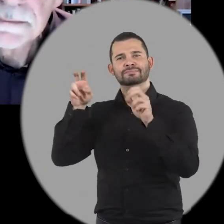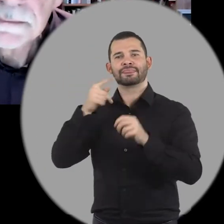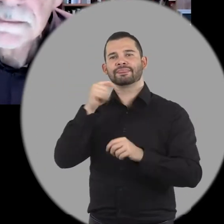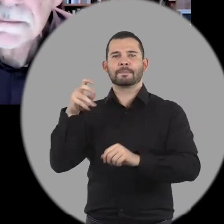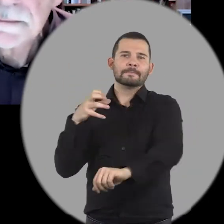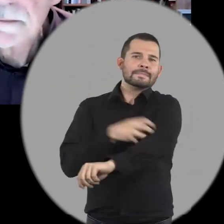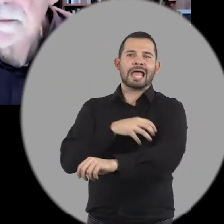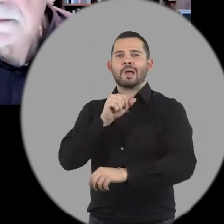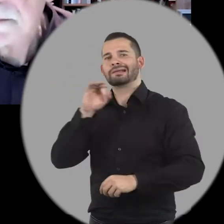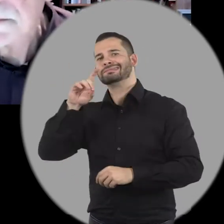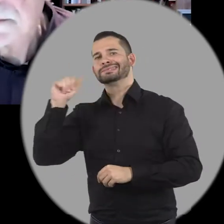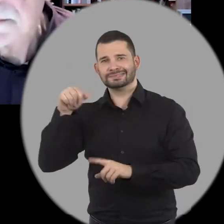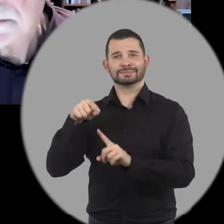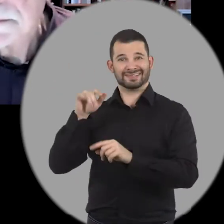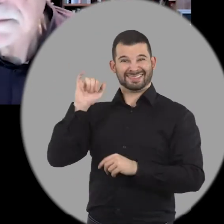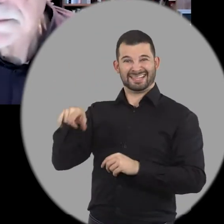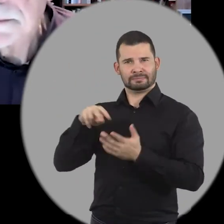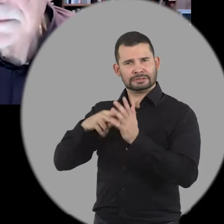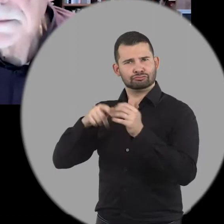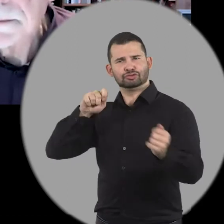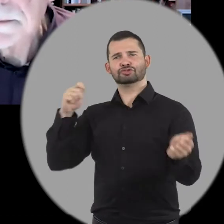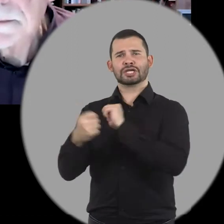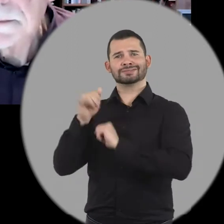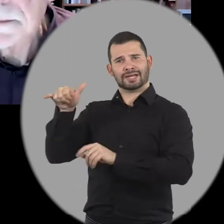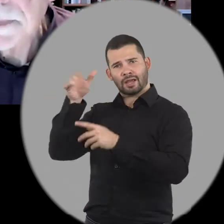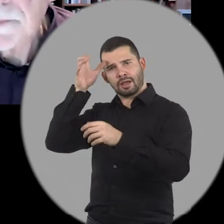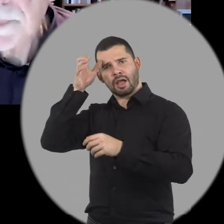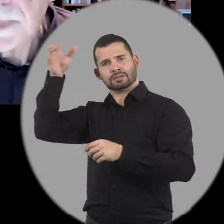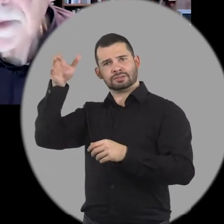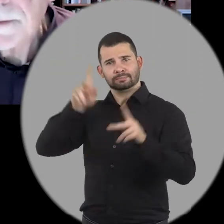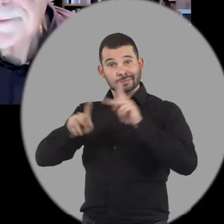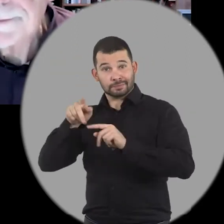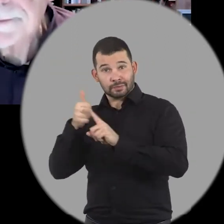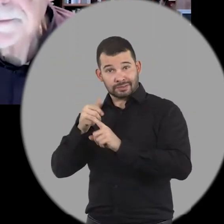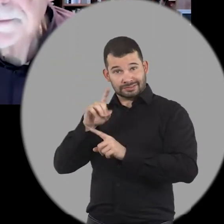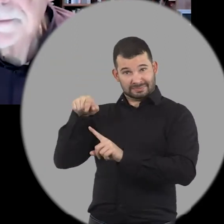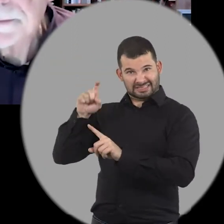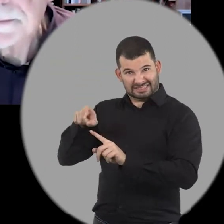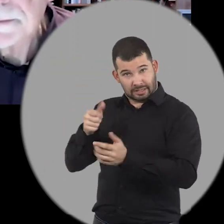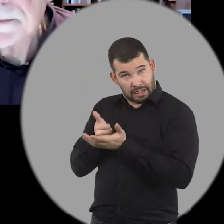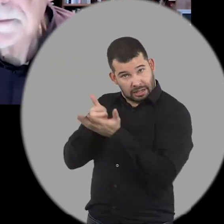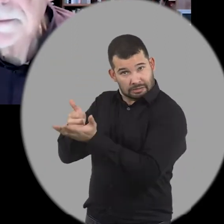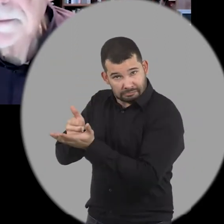disability from this notion that people with disabilities need help from the rest of society,